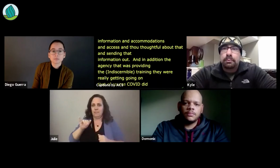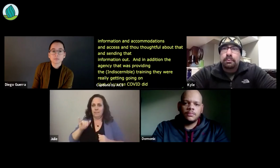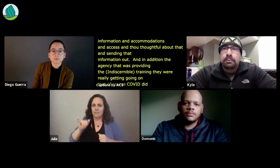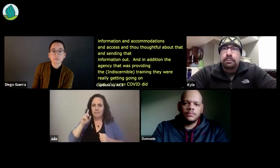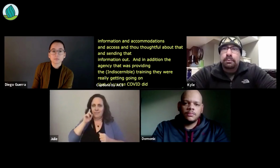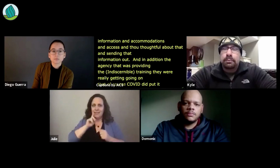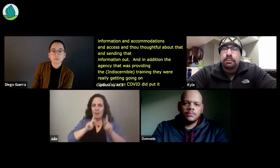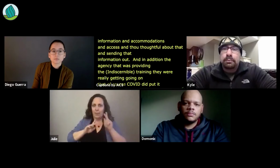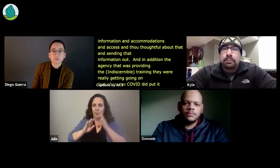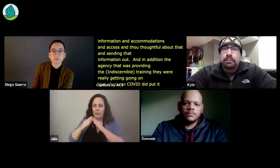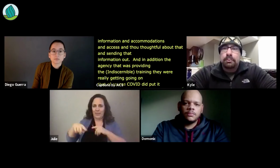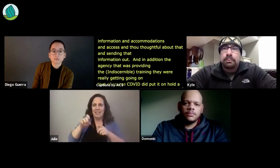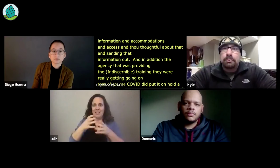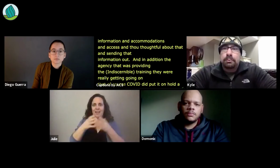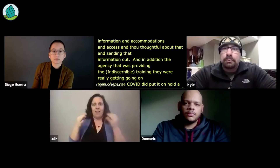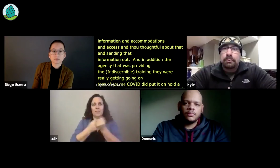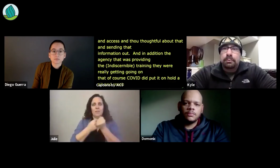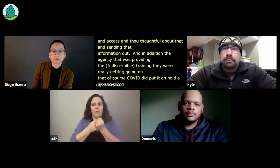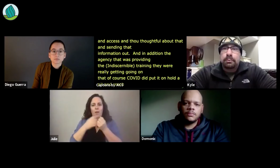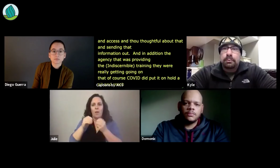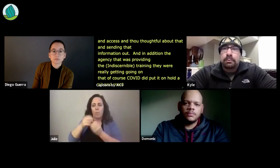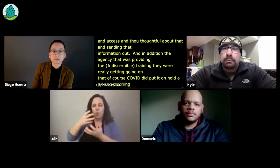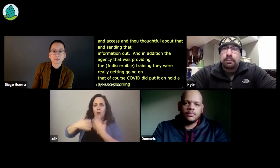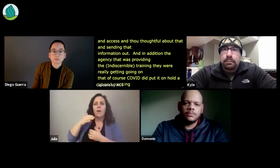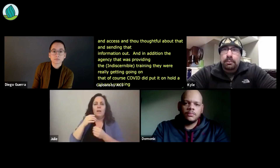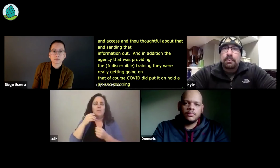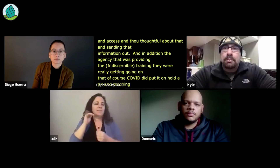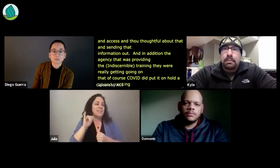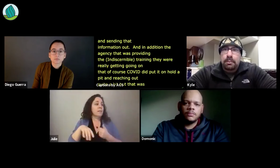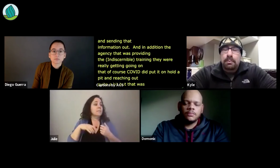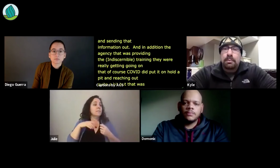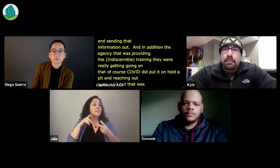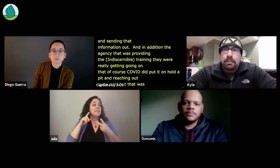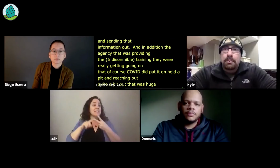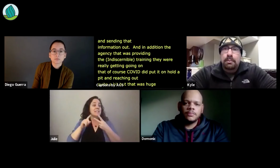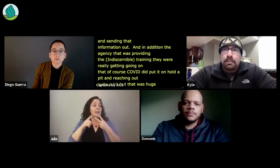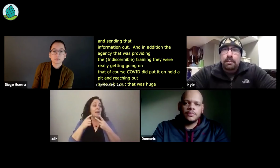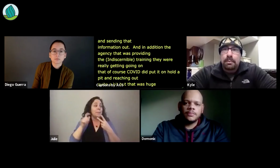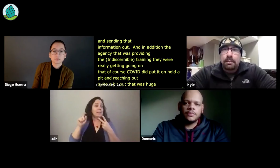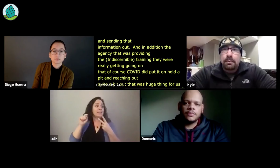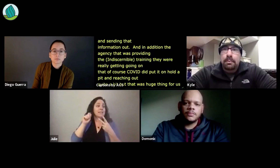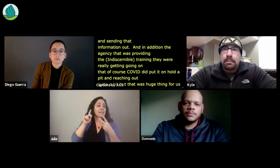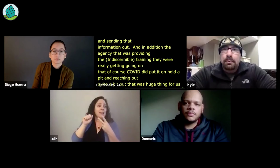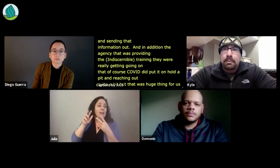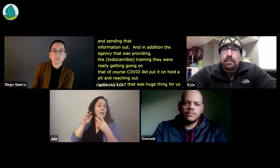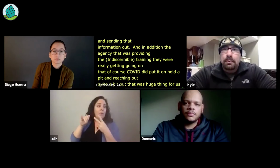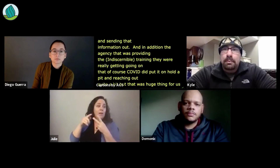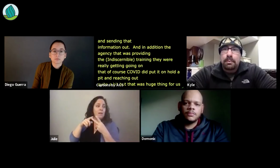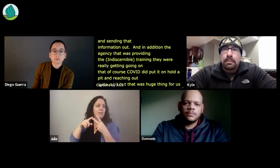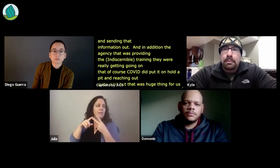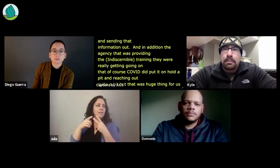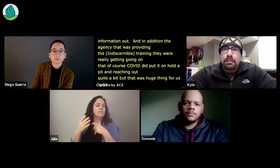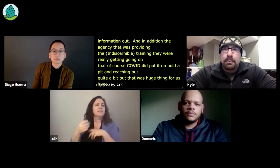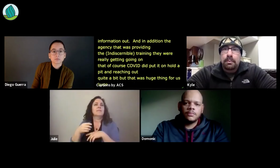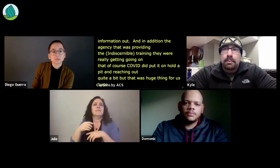a huge take away after that first event. We got so much more agency buy in and support. The second big take away in my opinion and my experience